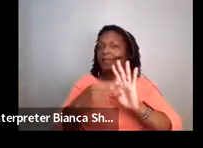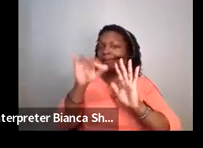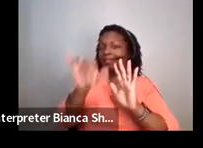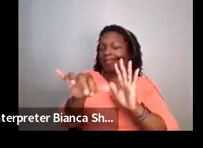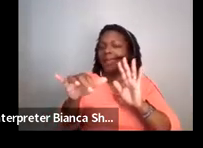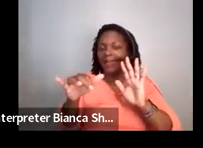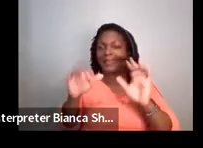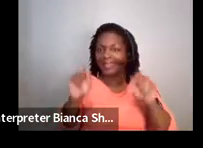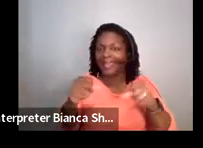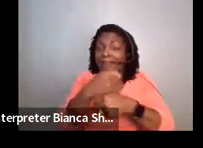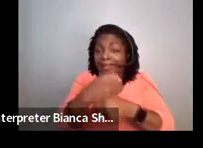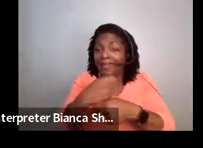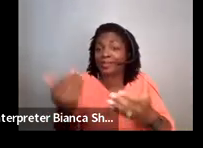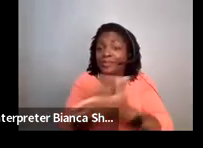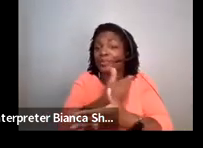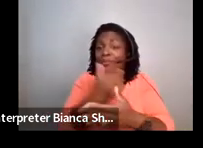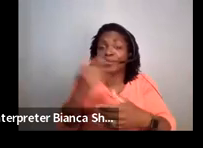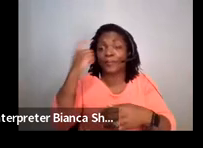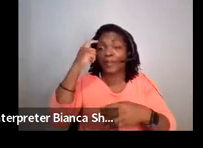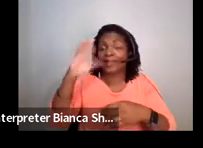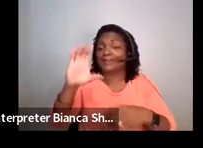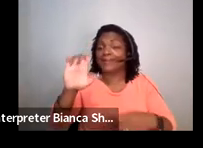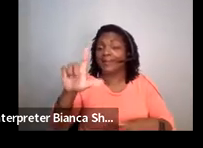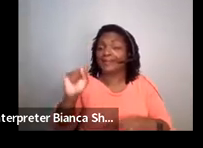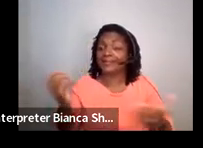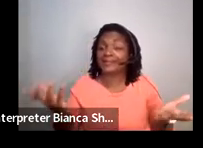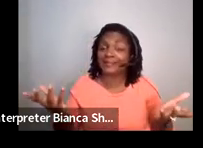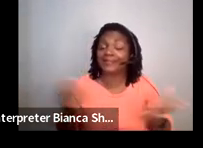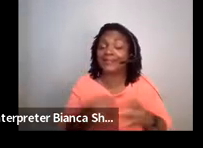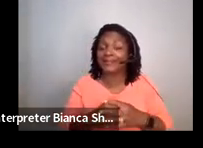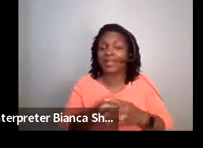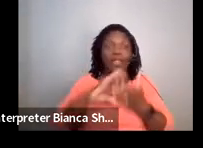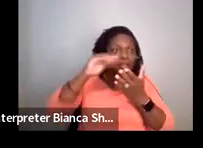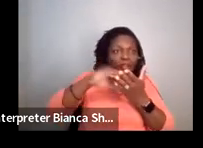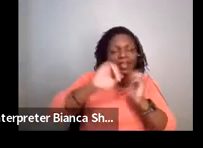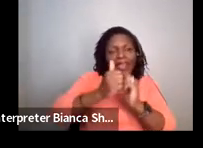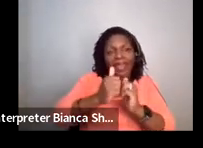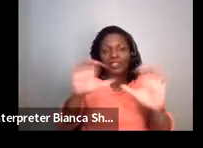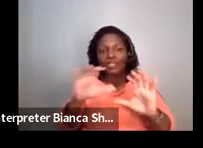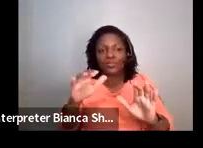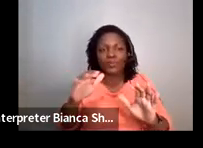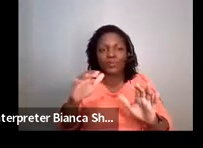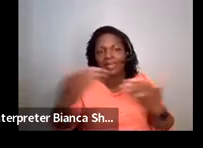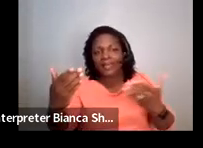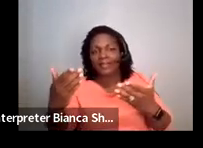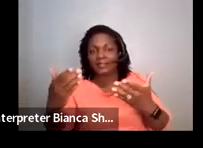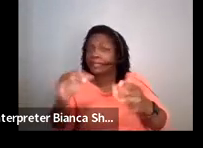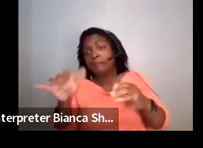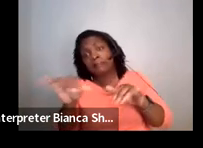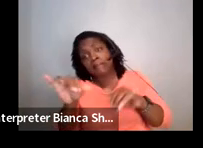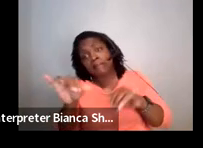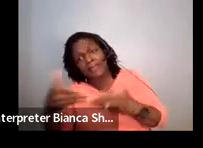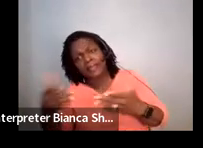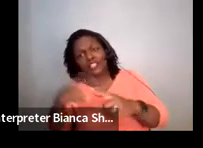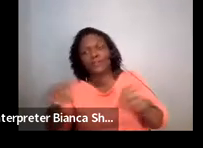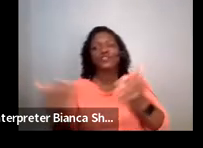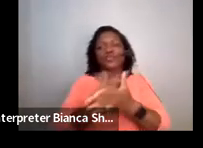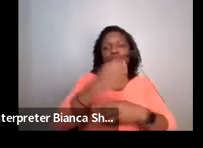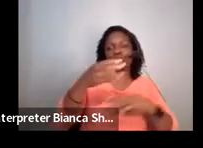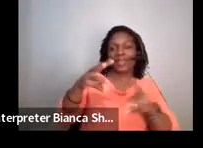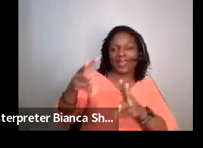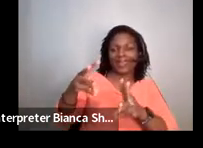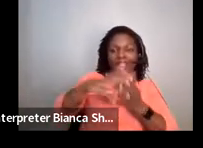Doing new things and new ways always is a positive in you.